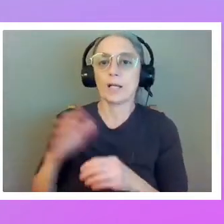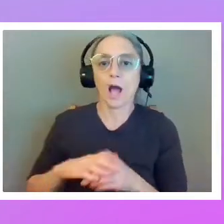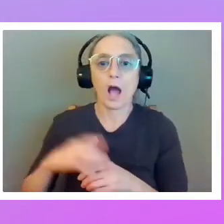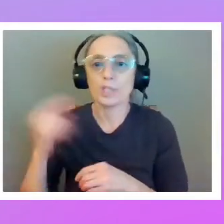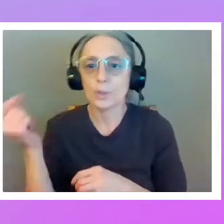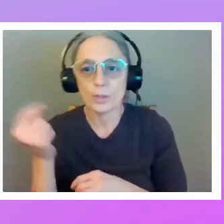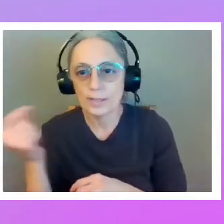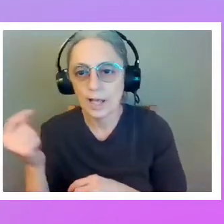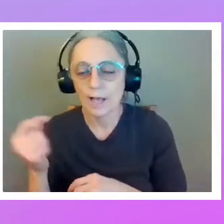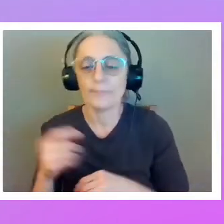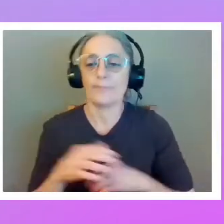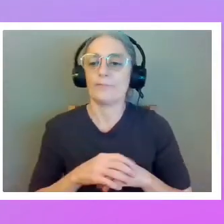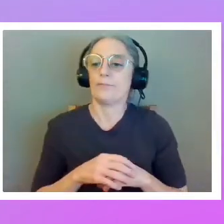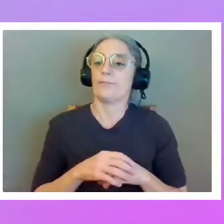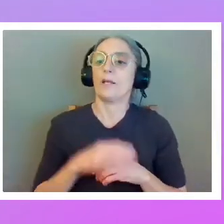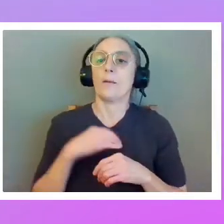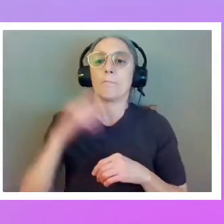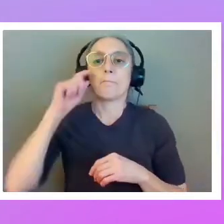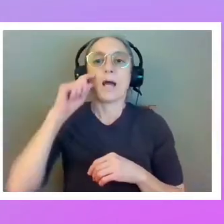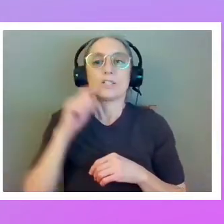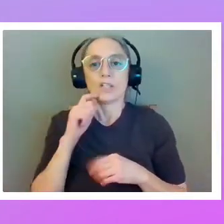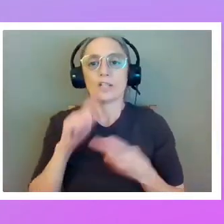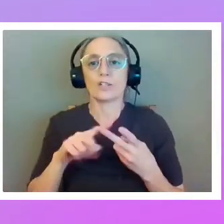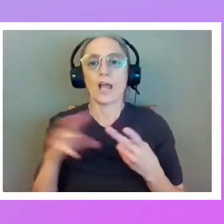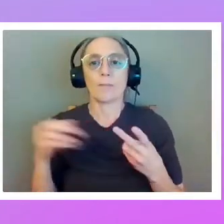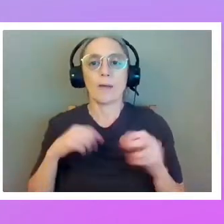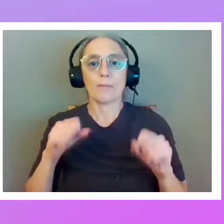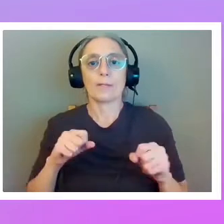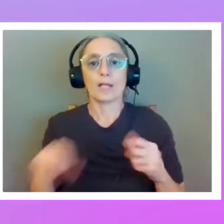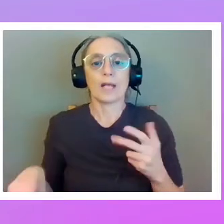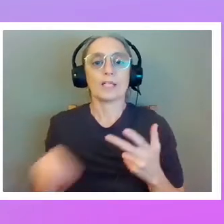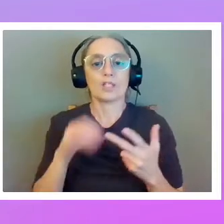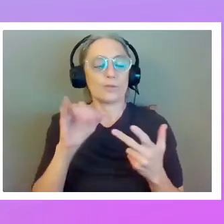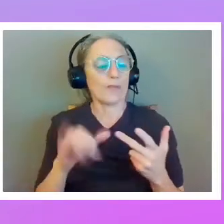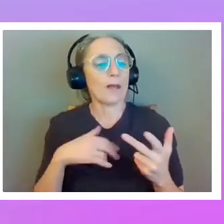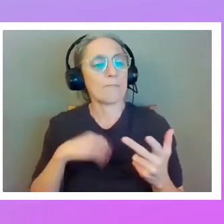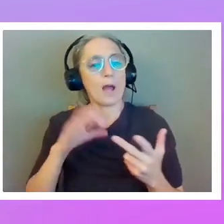In addition to my gender and ability, my culture, heritage